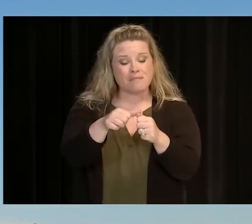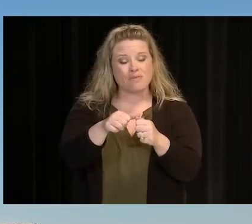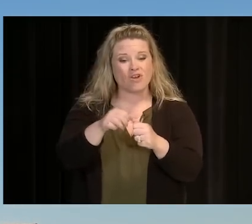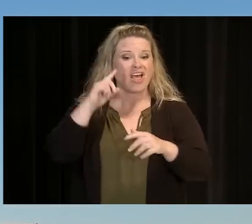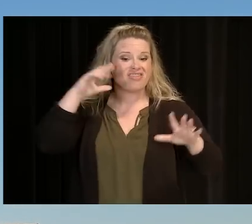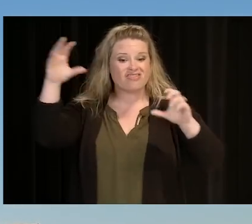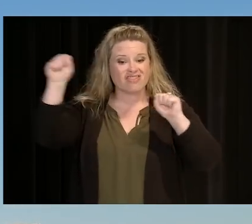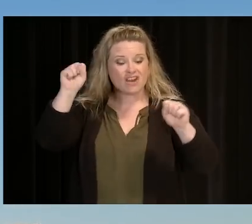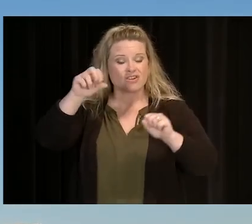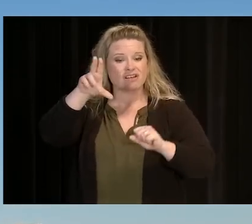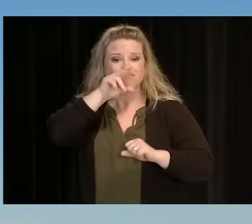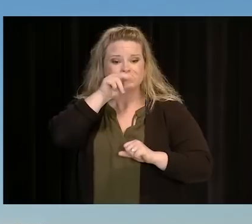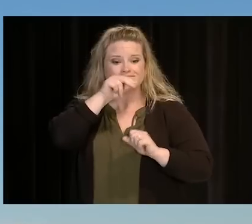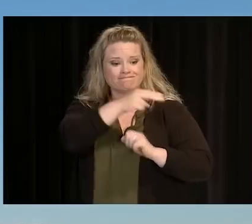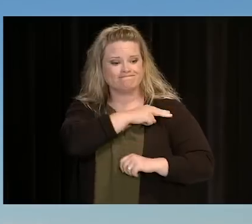ONCE A THUNDERDUCK, ALWAYS A THUNDERDUCK.